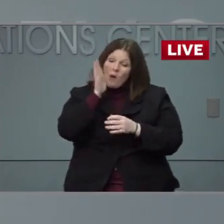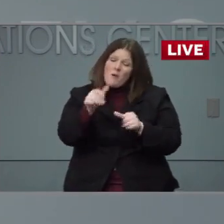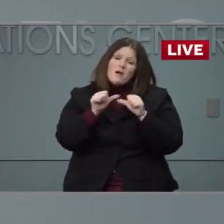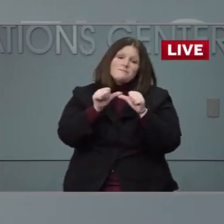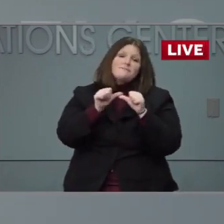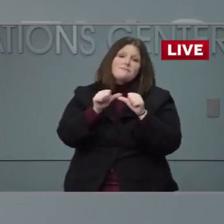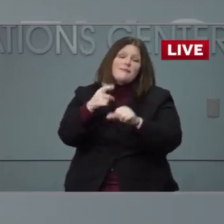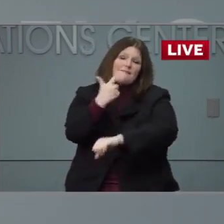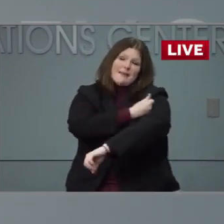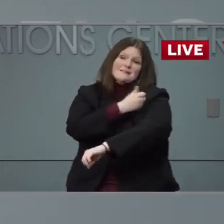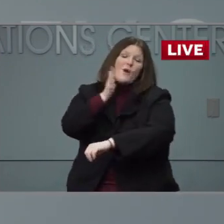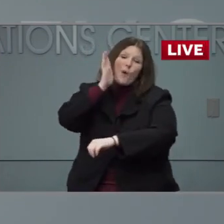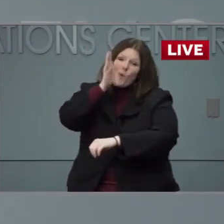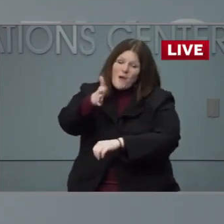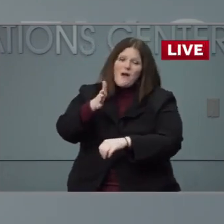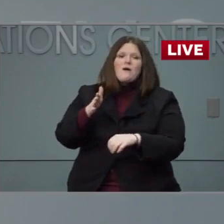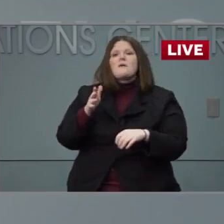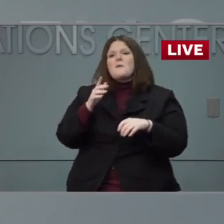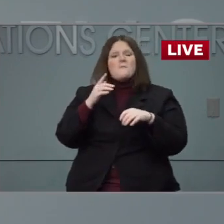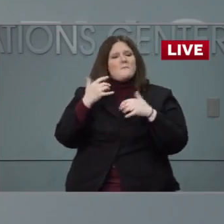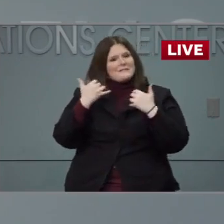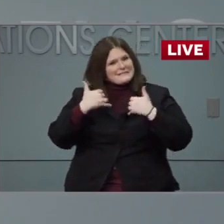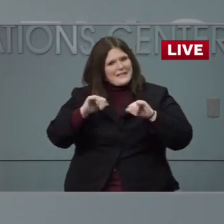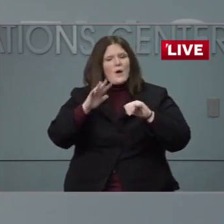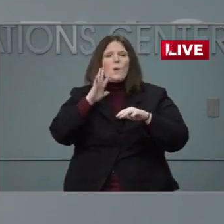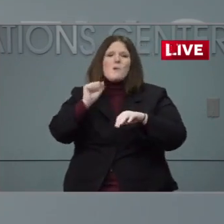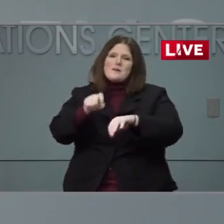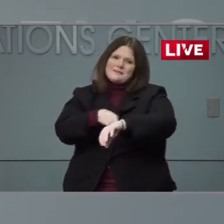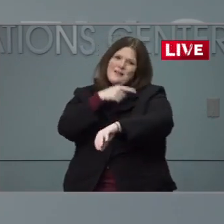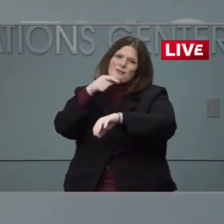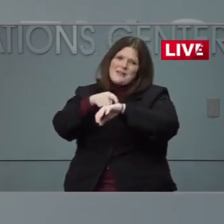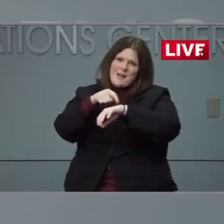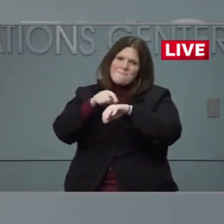REMEMBER, IT WILL TAKE MANY MONTHS TO VACCINATE EVERYONE WHO WANTS IT.